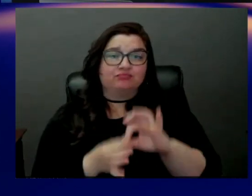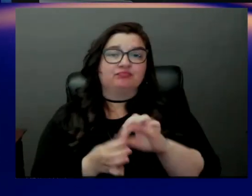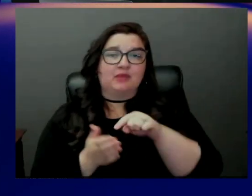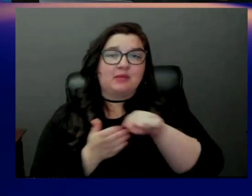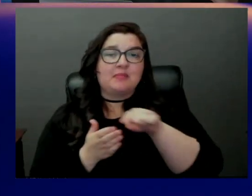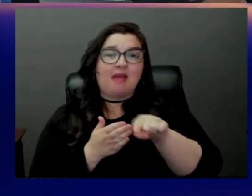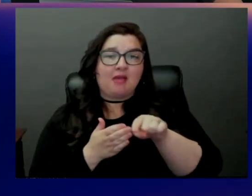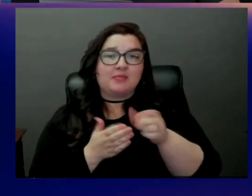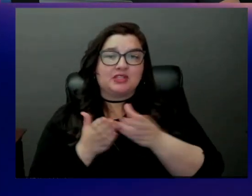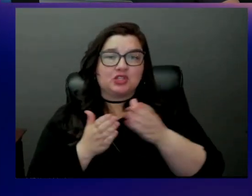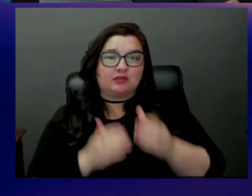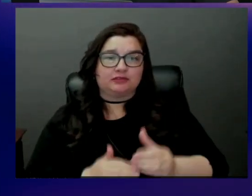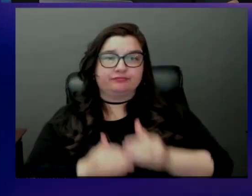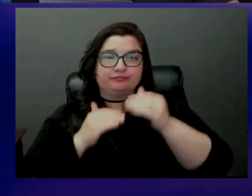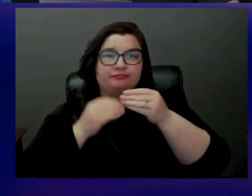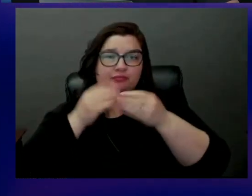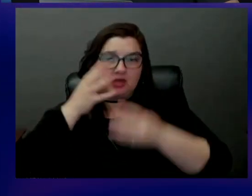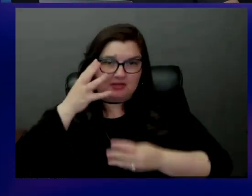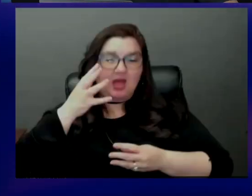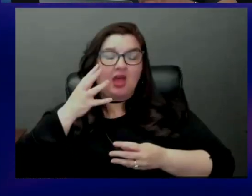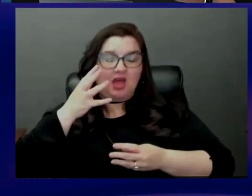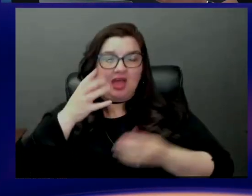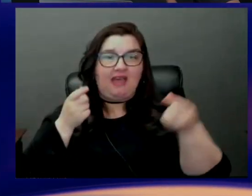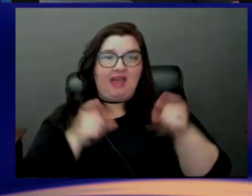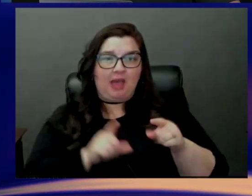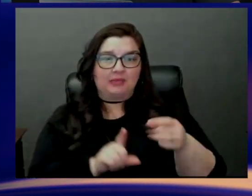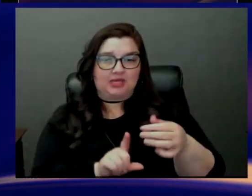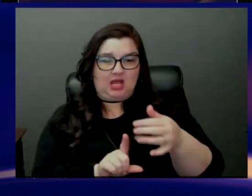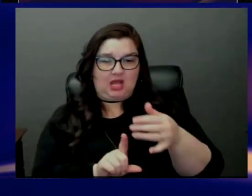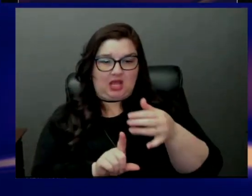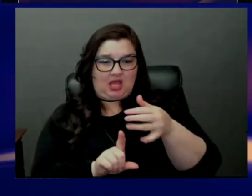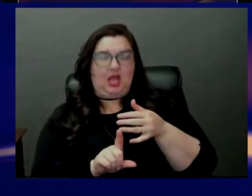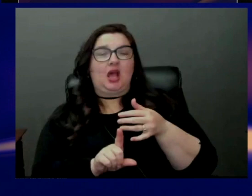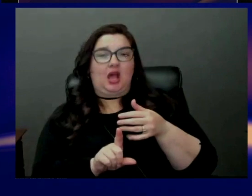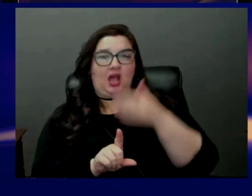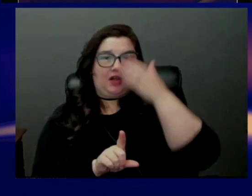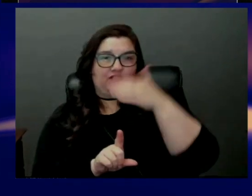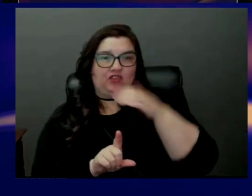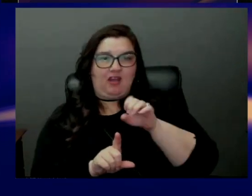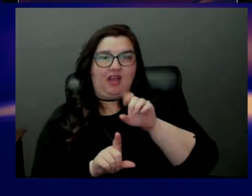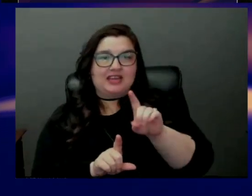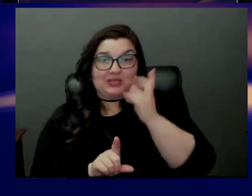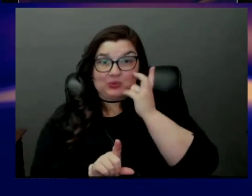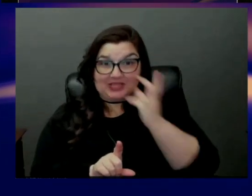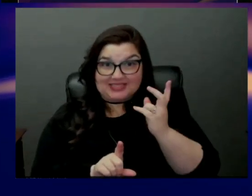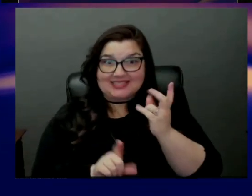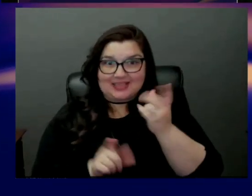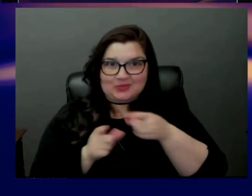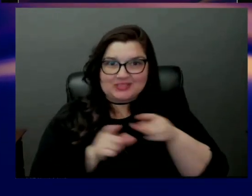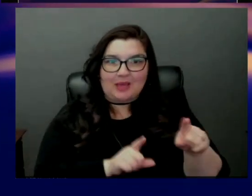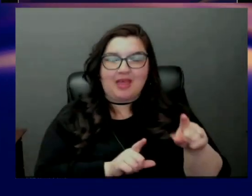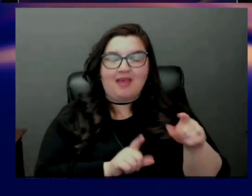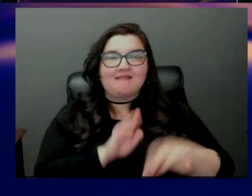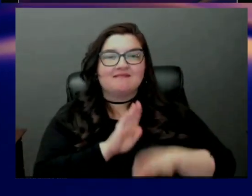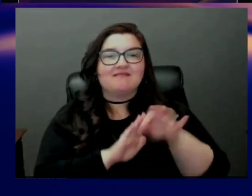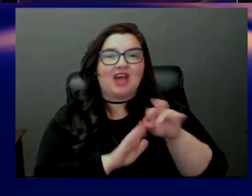and so all the way to my front-end line. So you can see very clearly what was going on. Payment service, root cause from where it all Started.